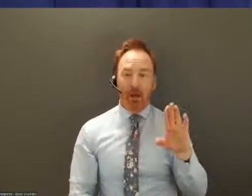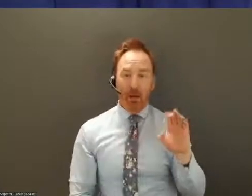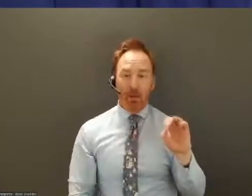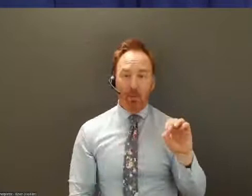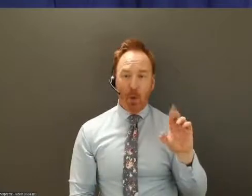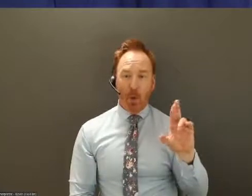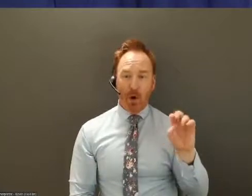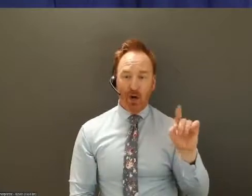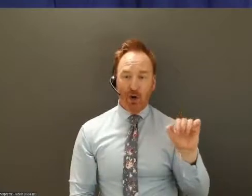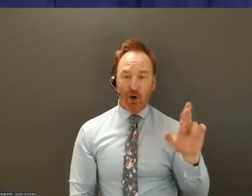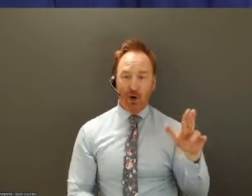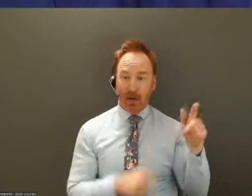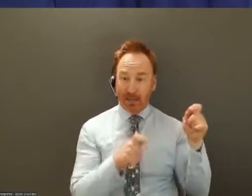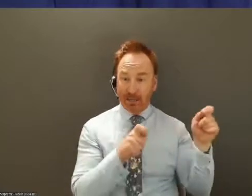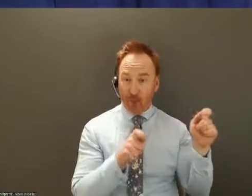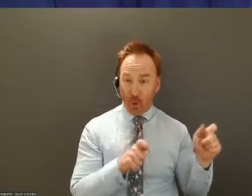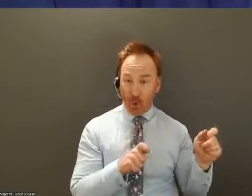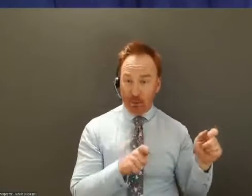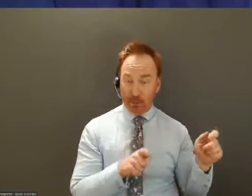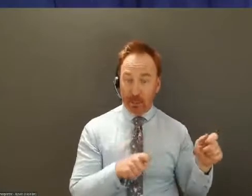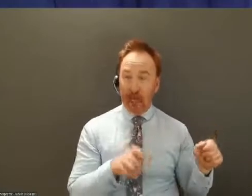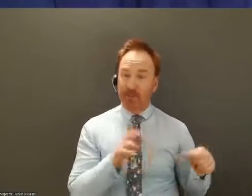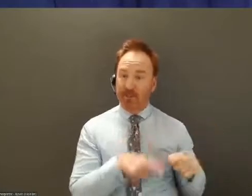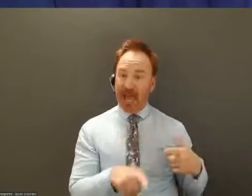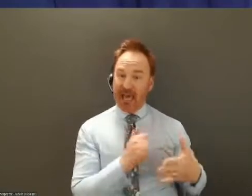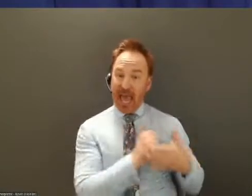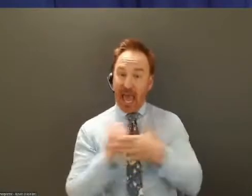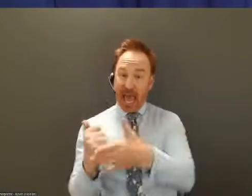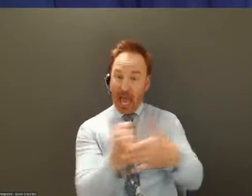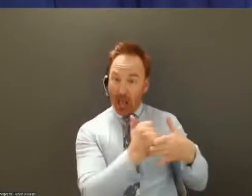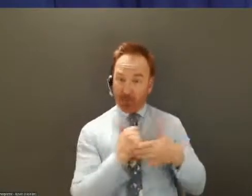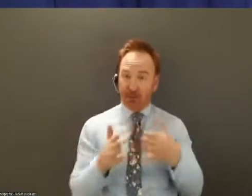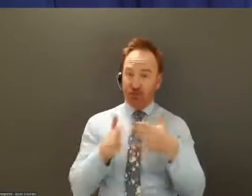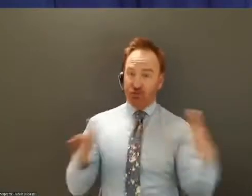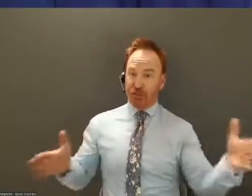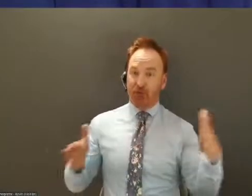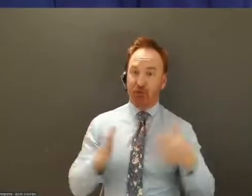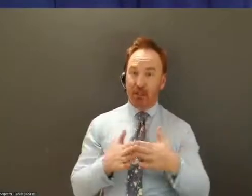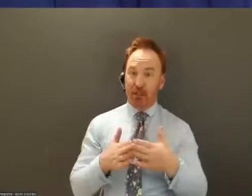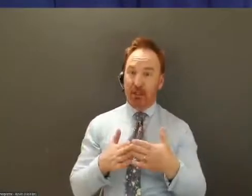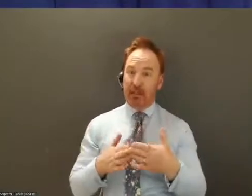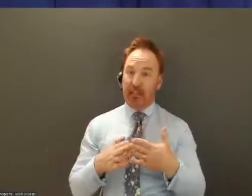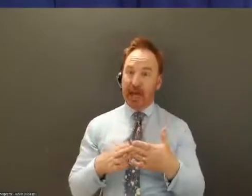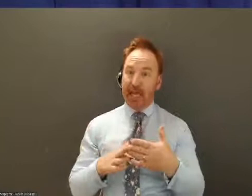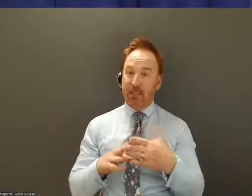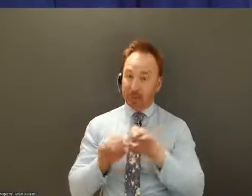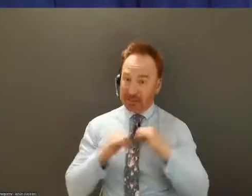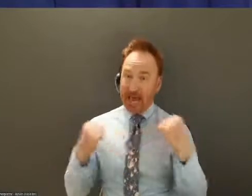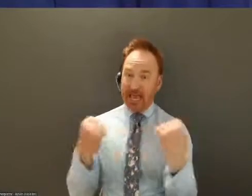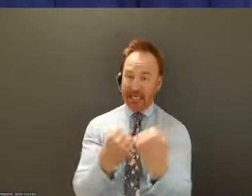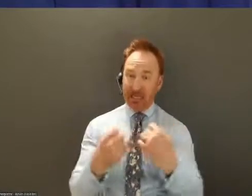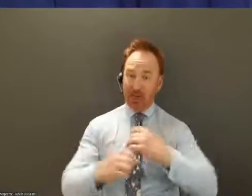rapid testing using the avid ID and that's Wednesday Thursday and Friday afternoons between